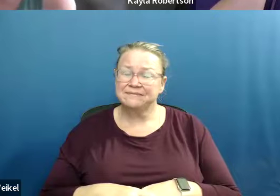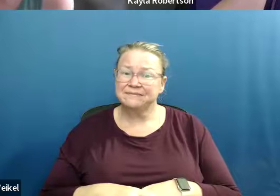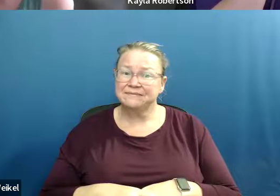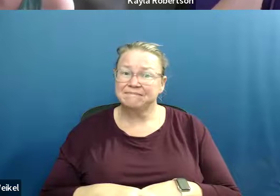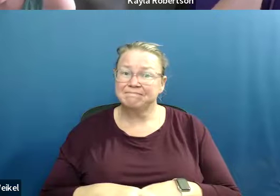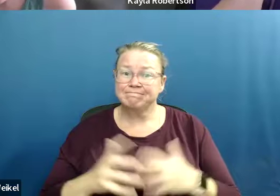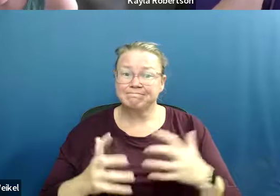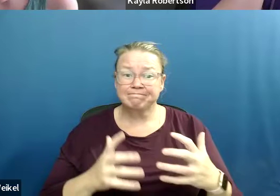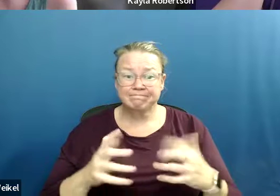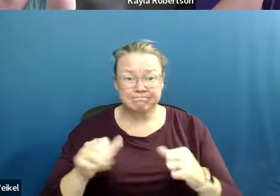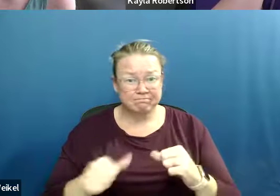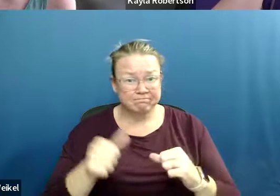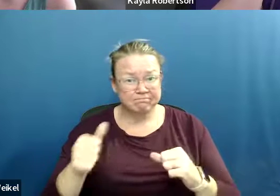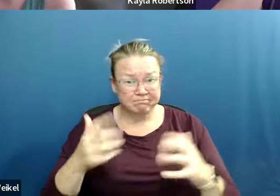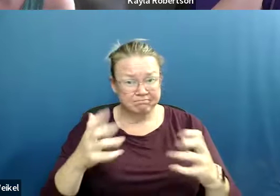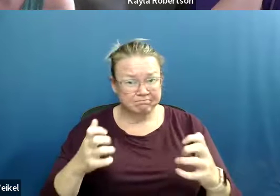Harm (He/Him): does anyone else want to go?